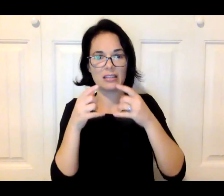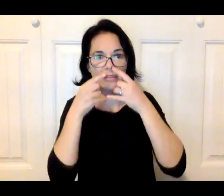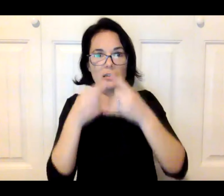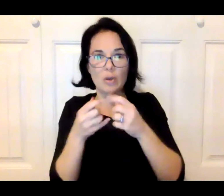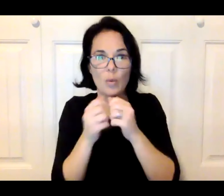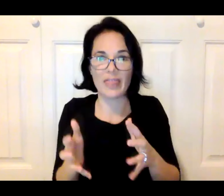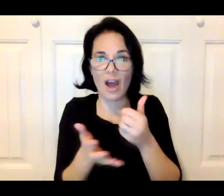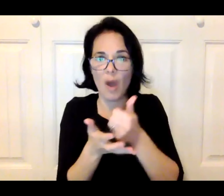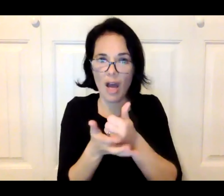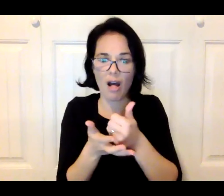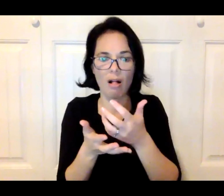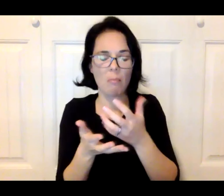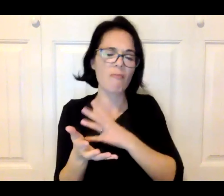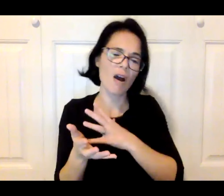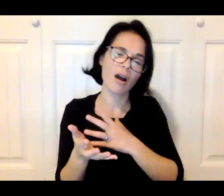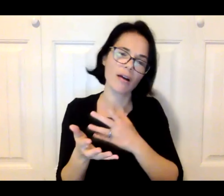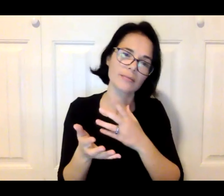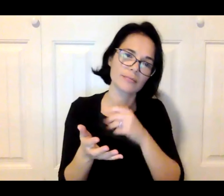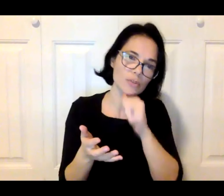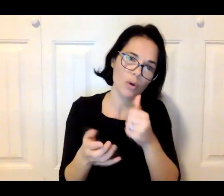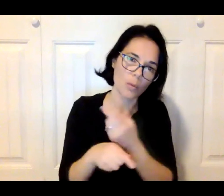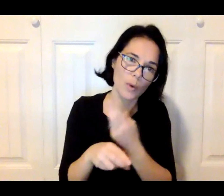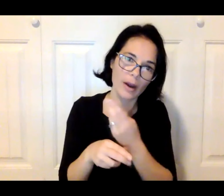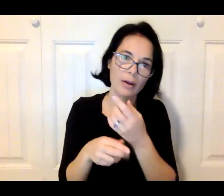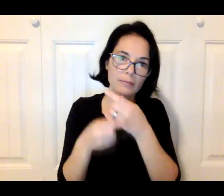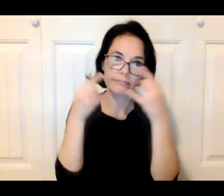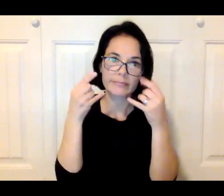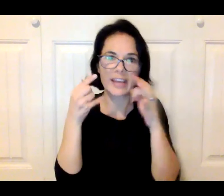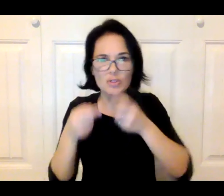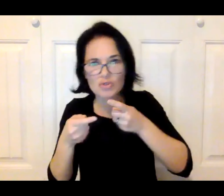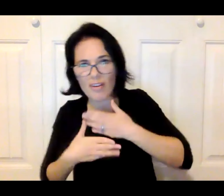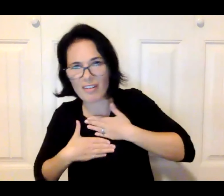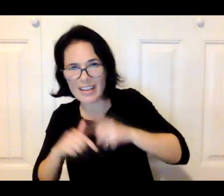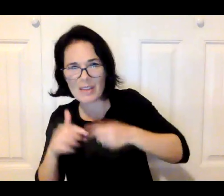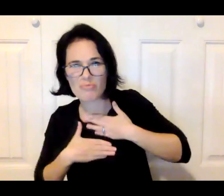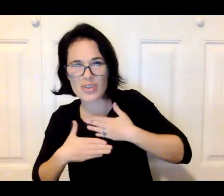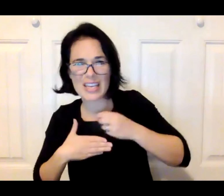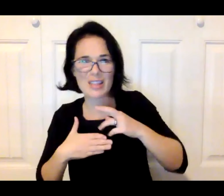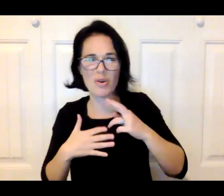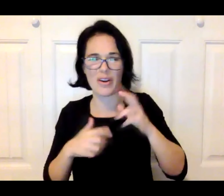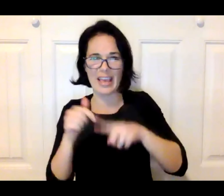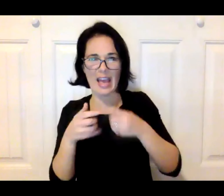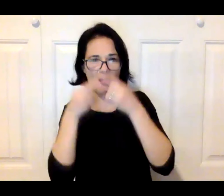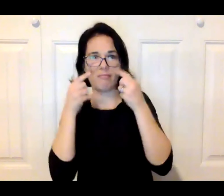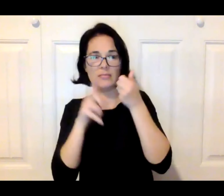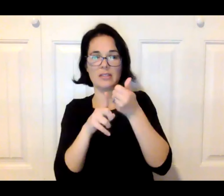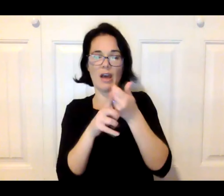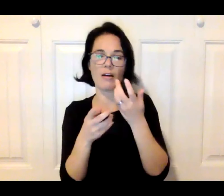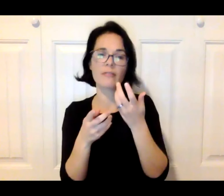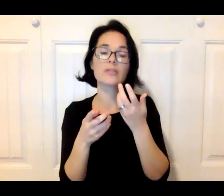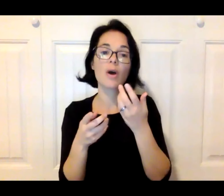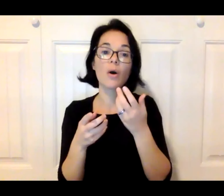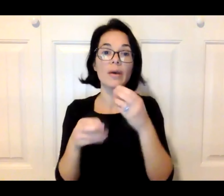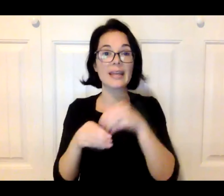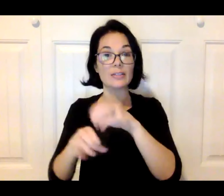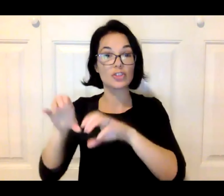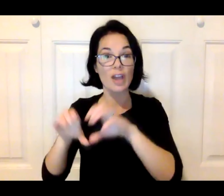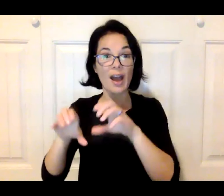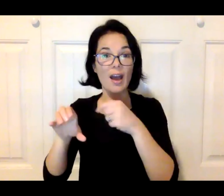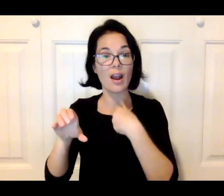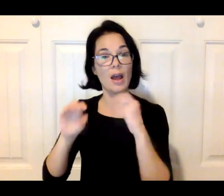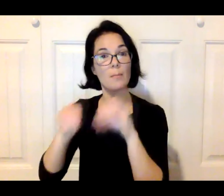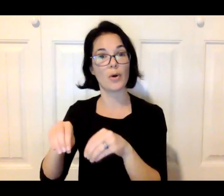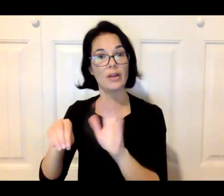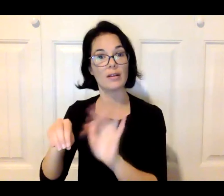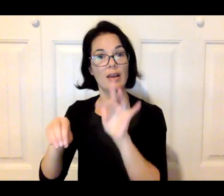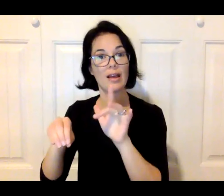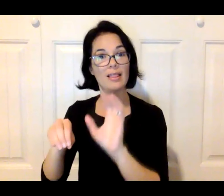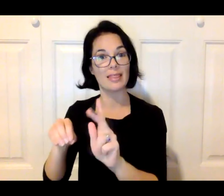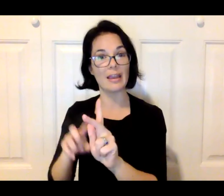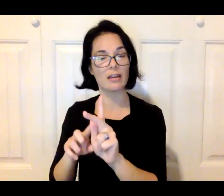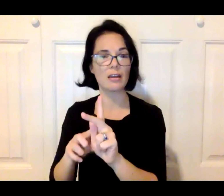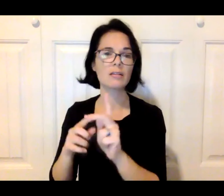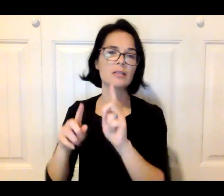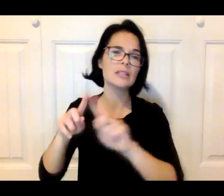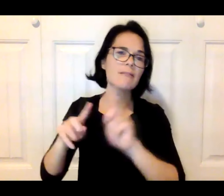There’s other info, flyers, materials, different languages too.